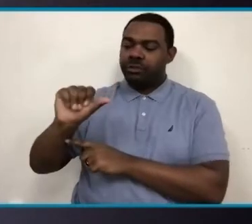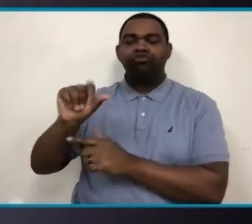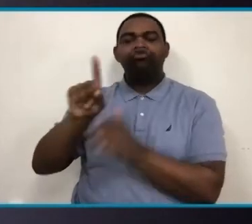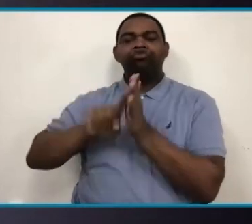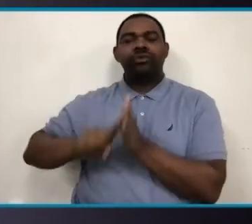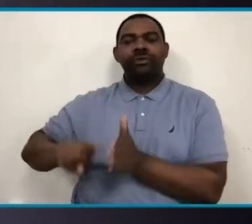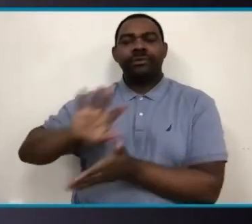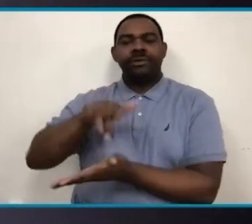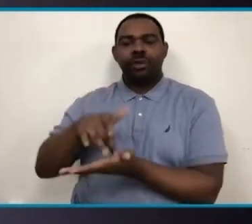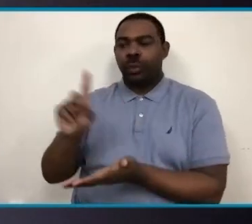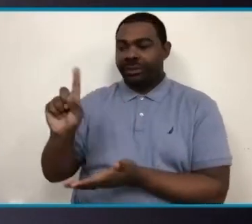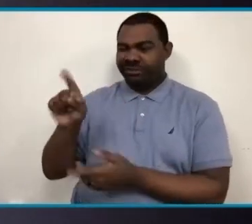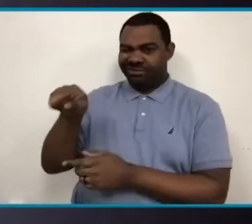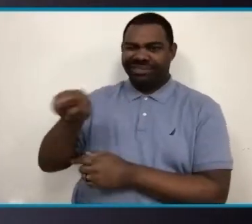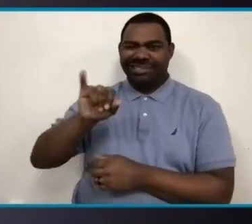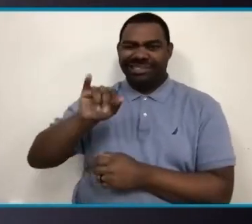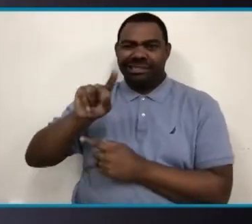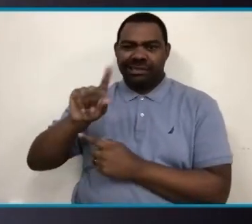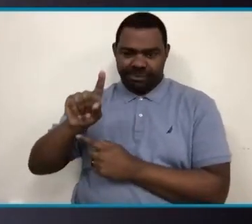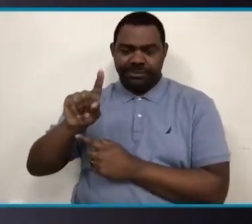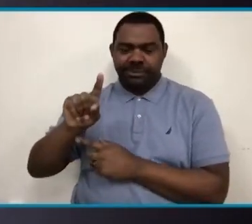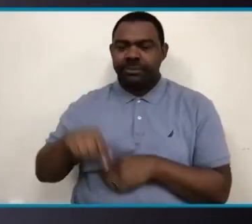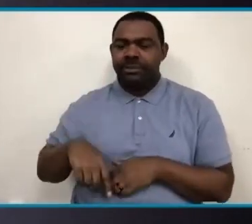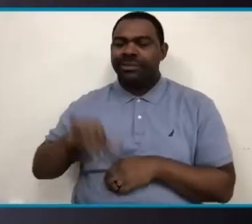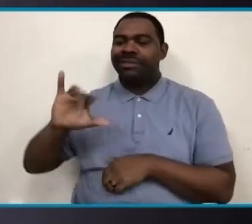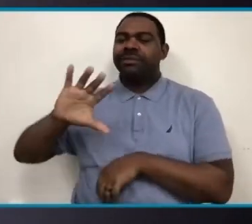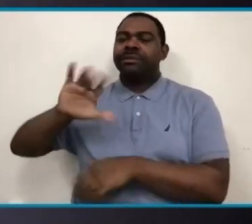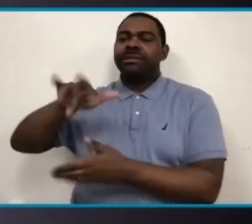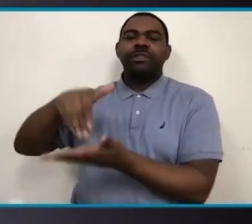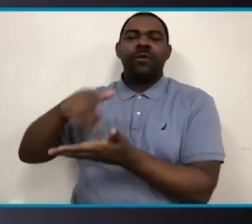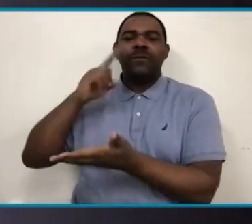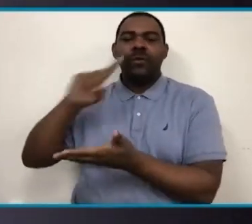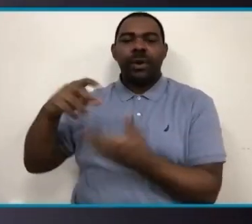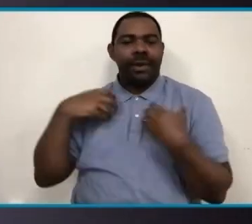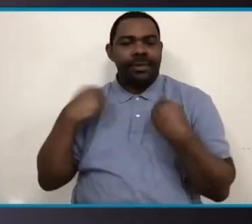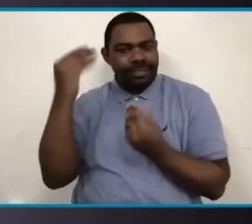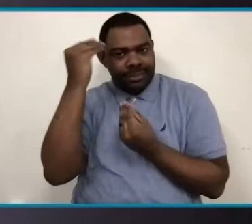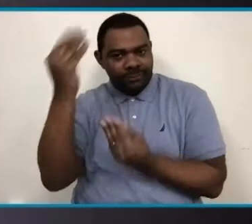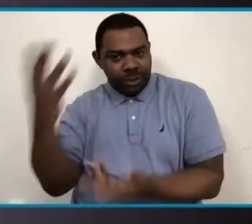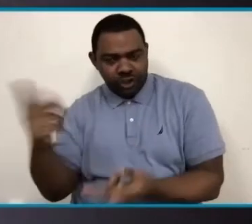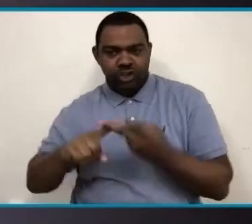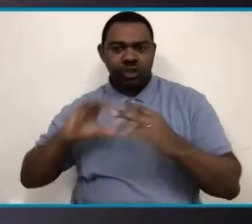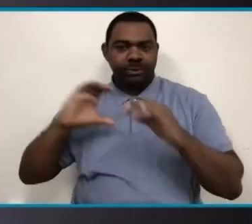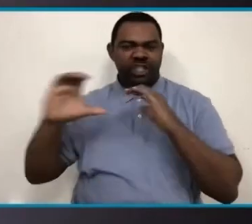called the Center for Health Information and Communication or CHIC, is what we call it